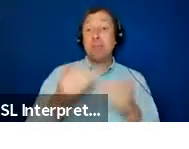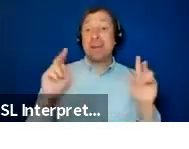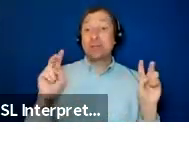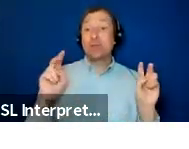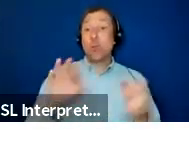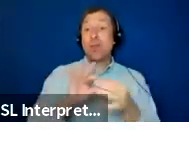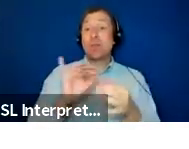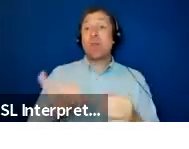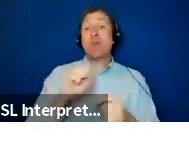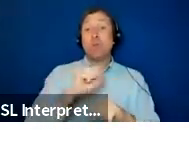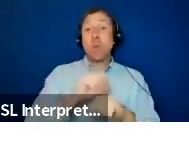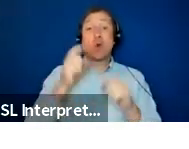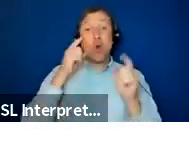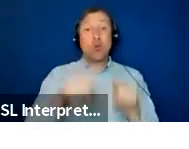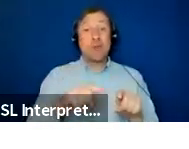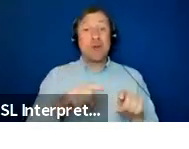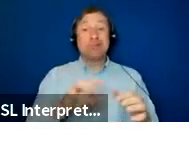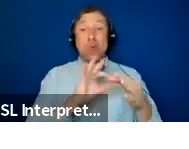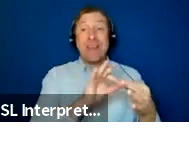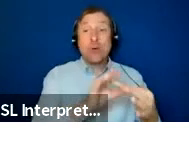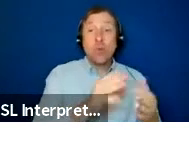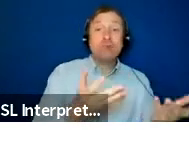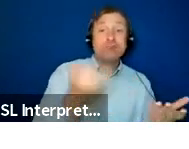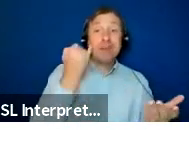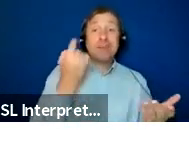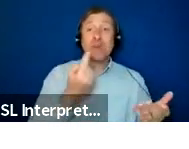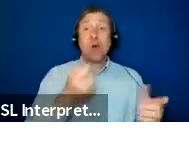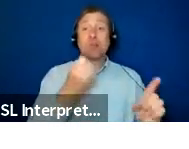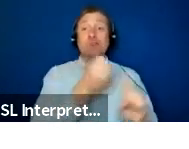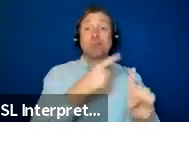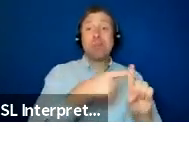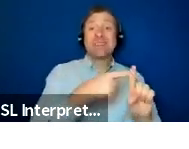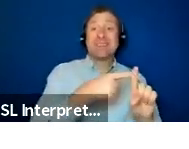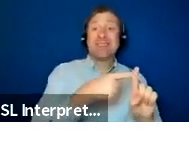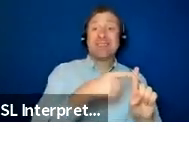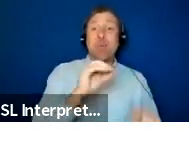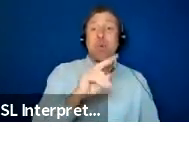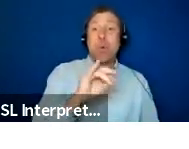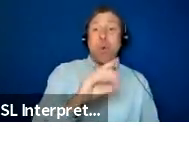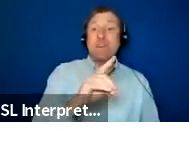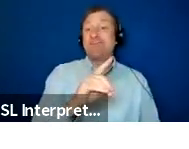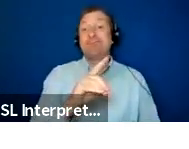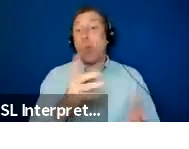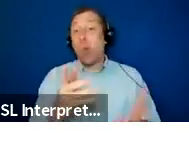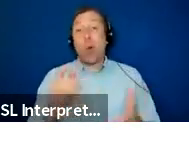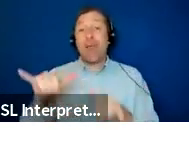have to do with either when someone comes down with COVID or with the testing process for COVID or with the quarantine process for COVID.